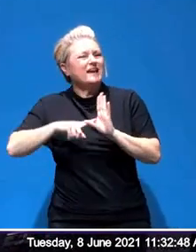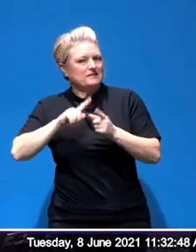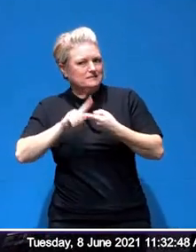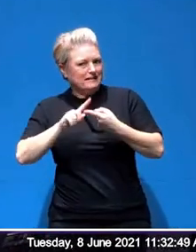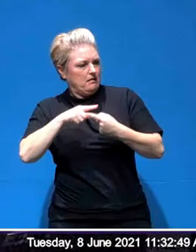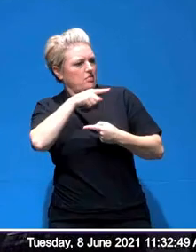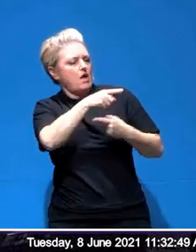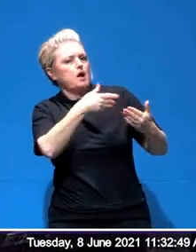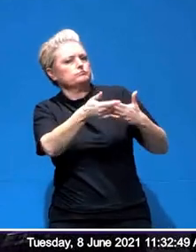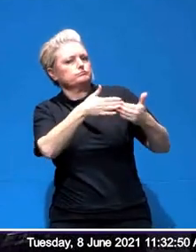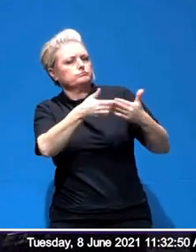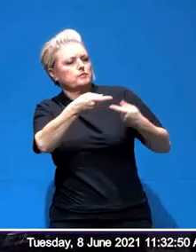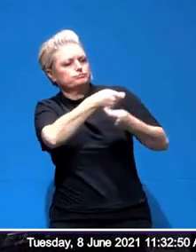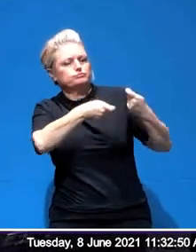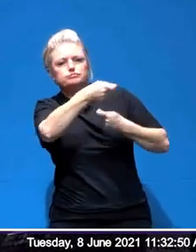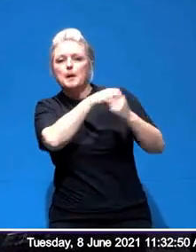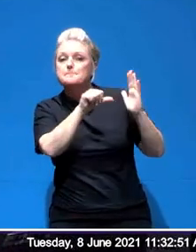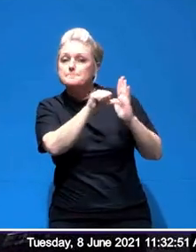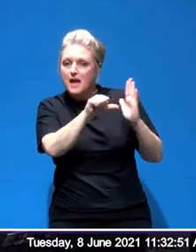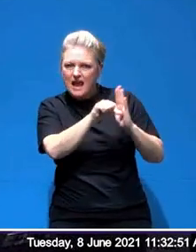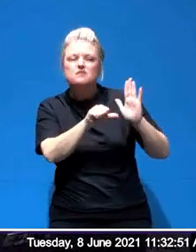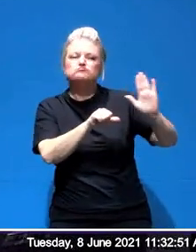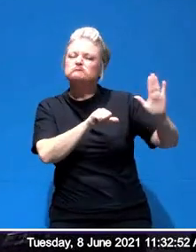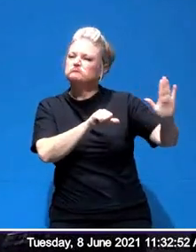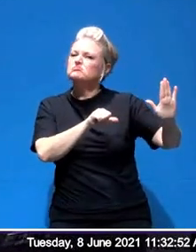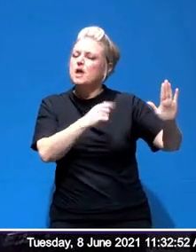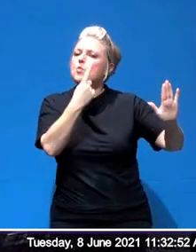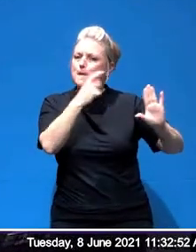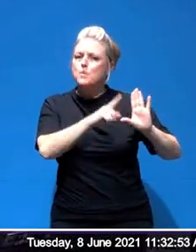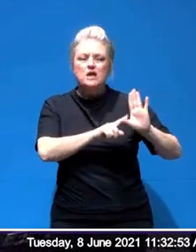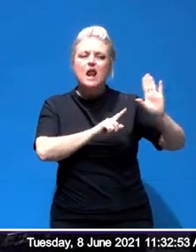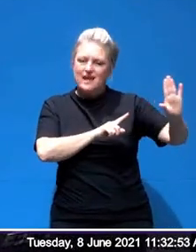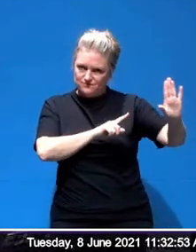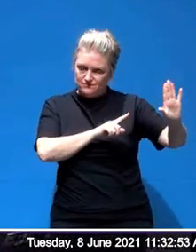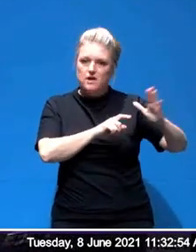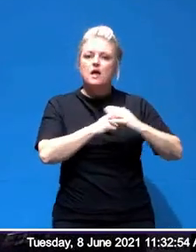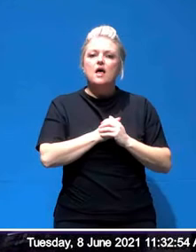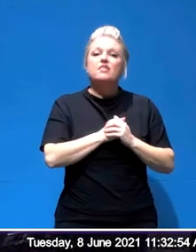And from recollection, the $500 from DHS was transferred into our account